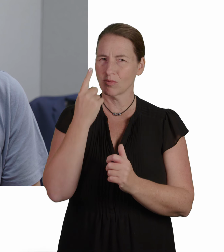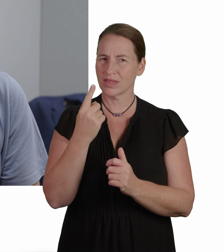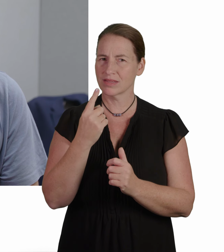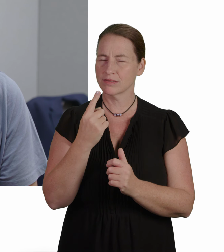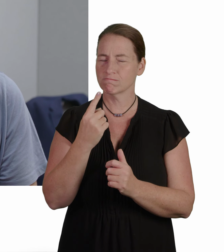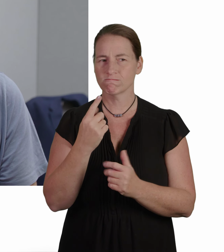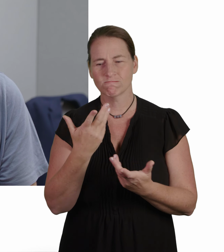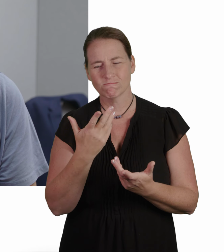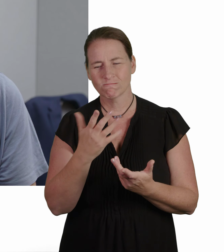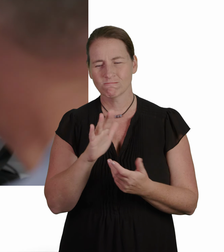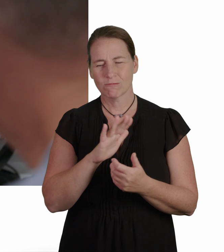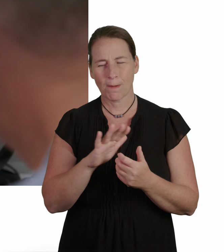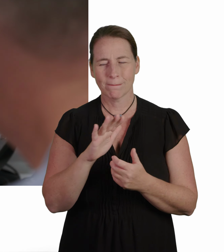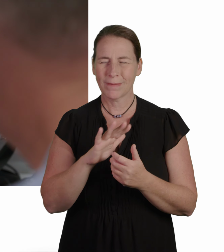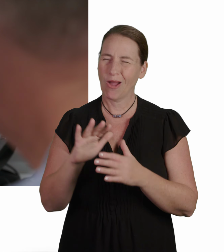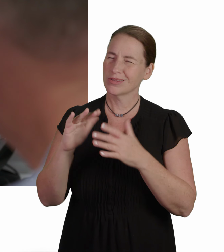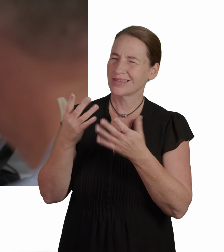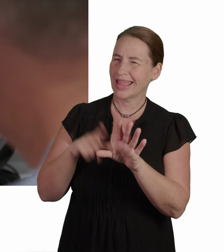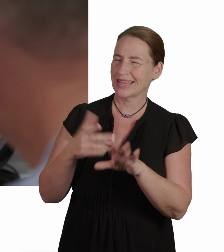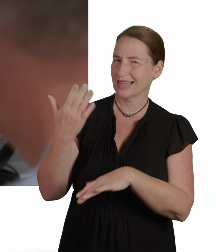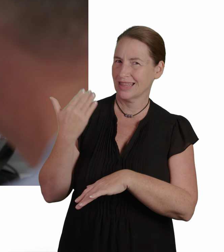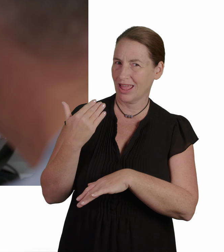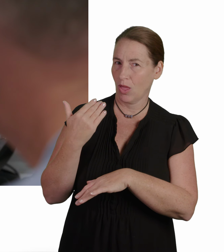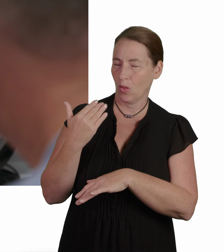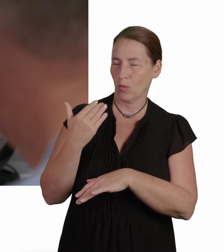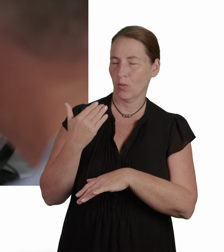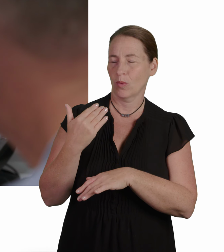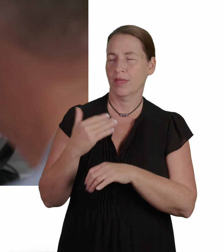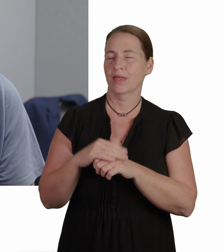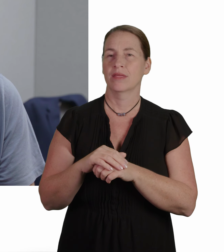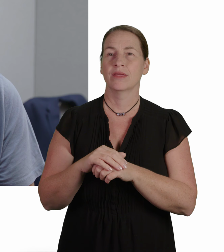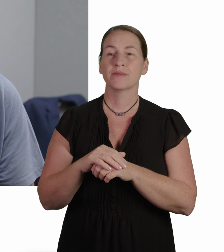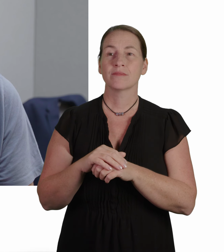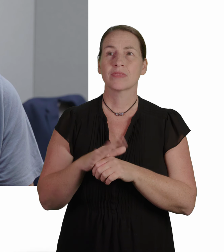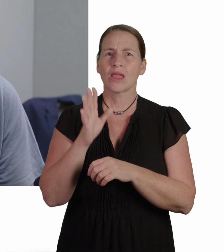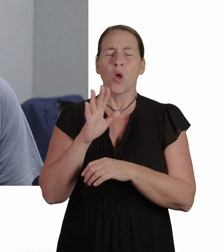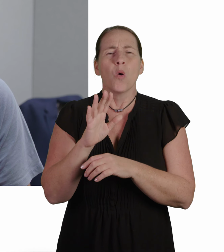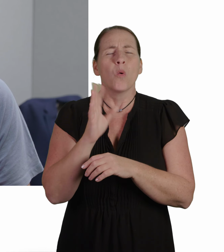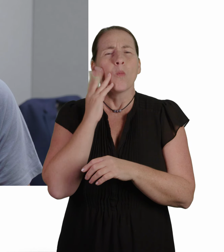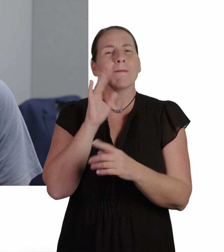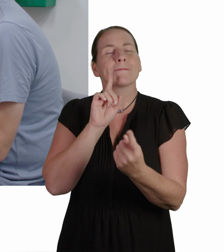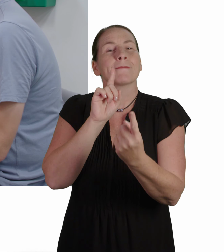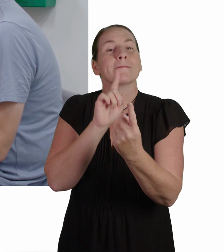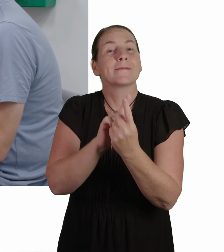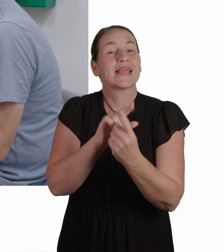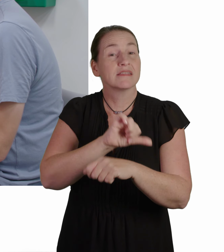“About ten years ago.” “And did it affect one ear or both ears?” “Both ears.” The surgeon will talk to you